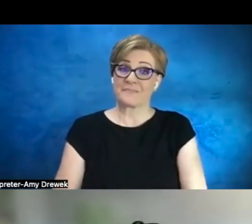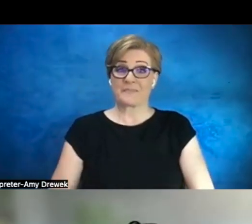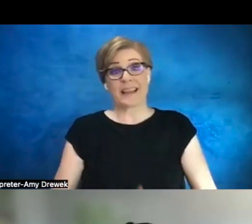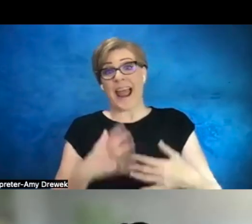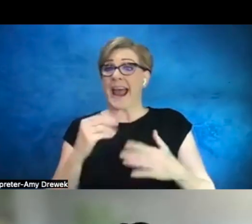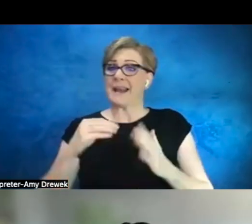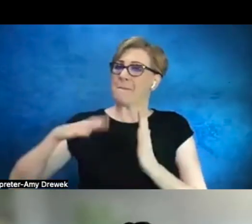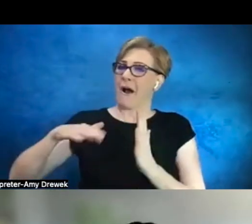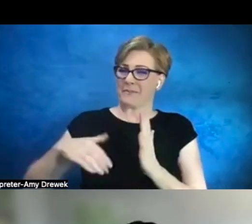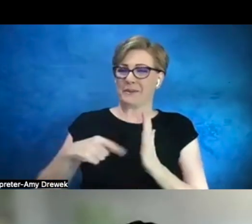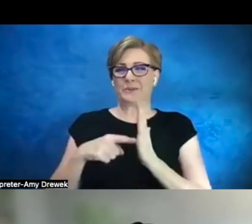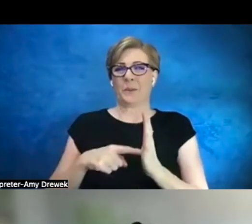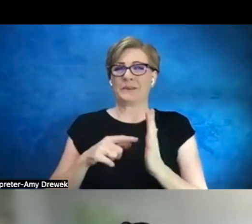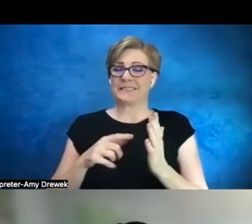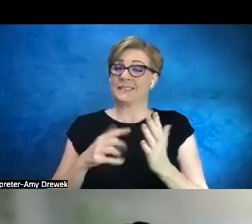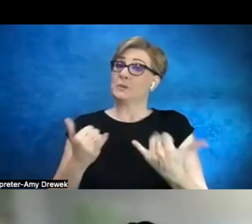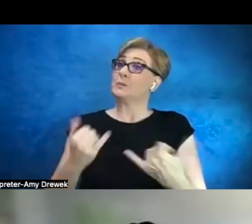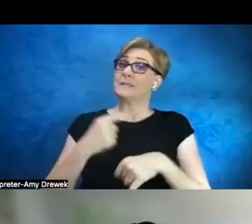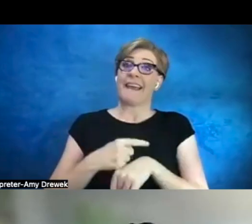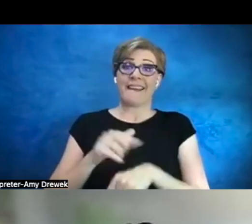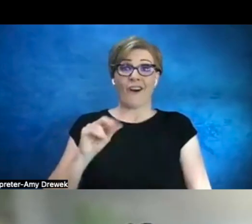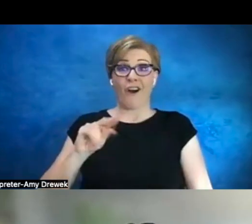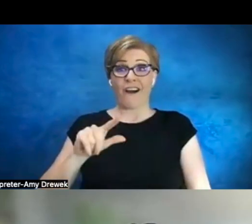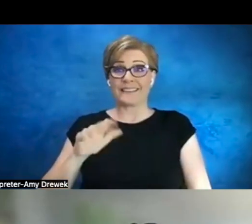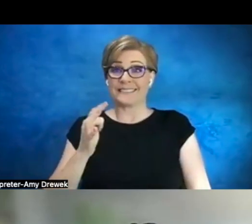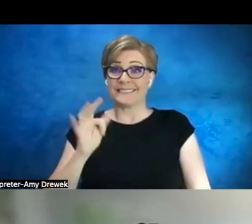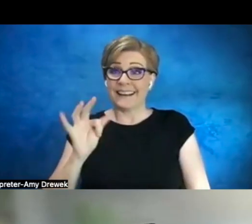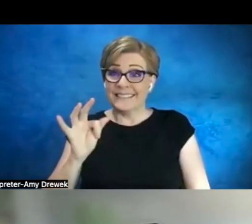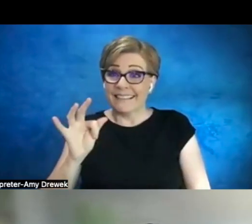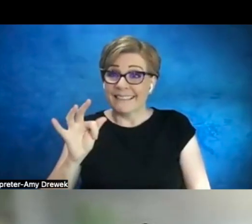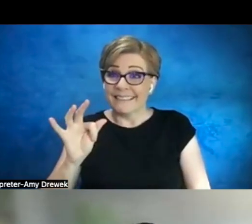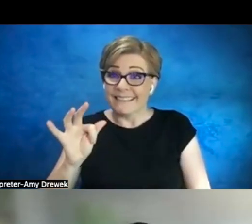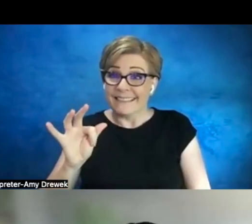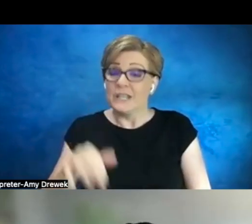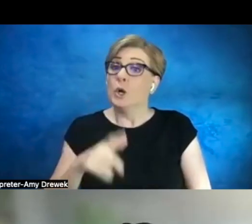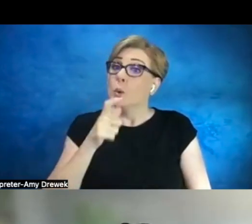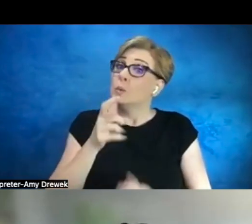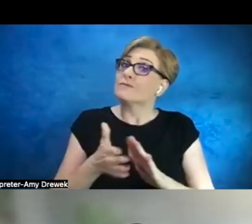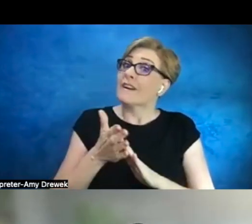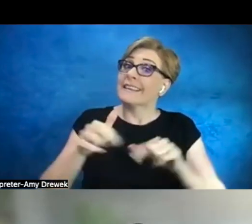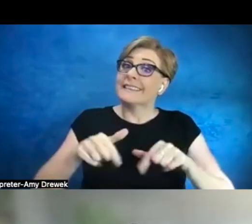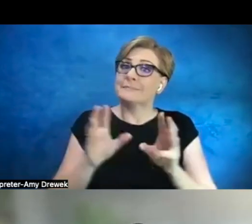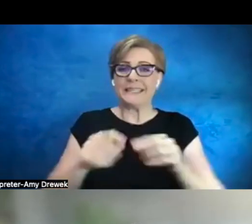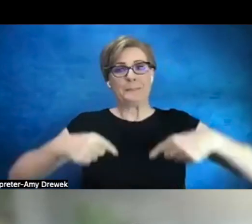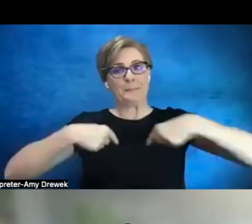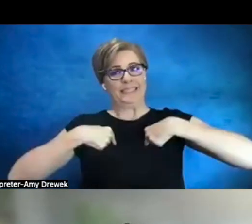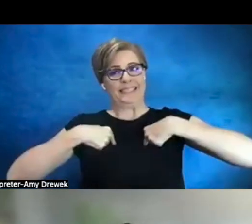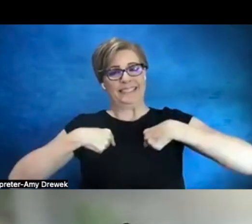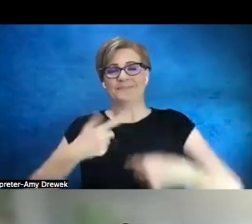So August 19th, and our facilitator is me, Gabi Reyes-Acosta. My pronouns are she/they.